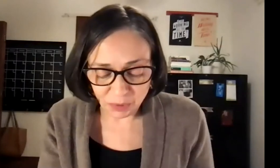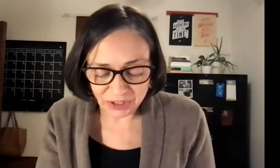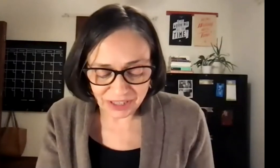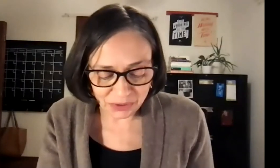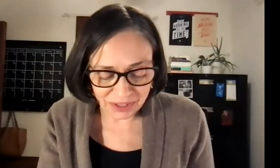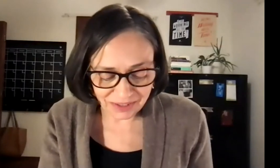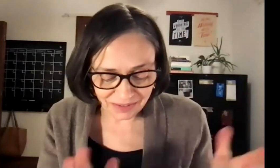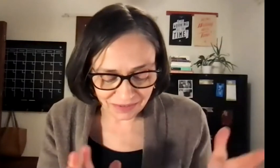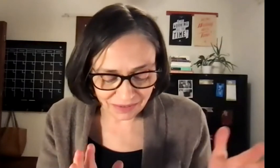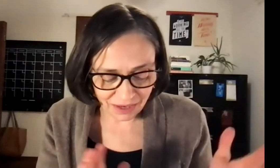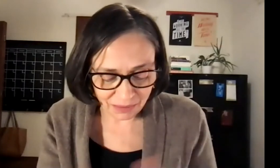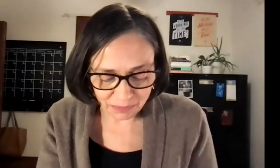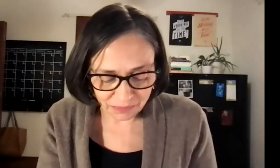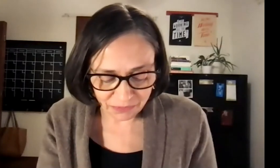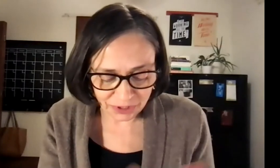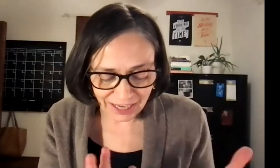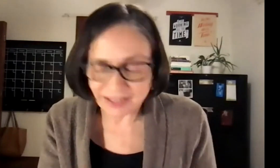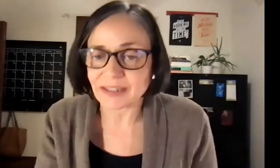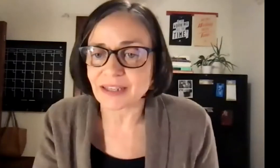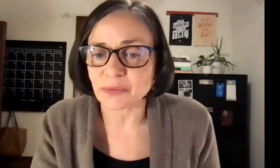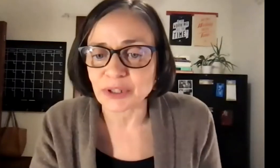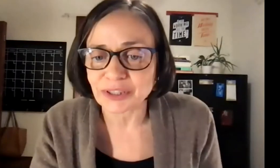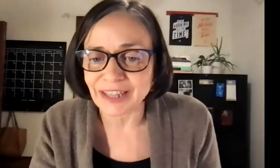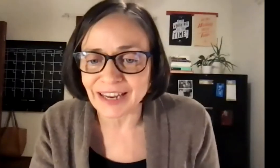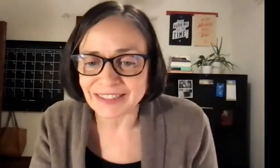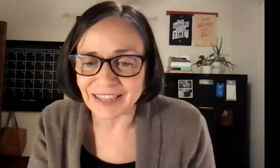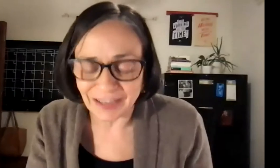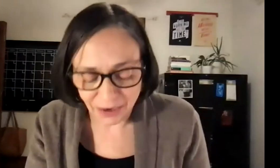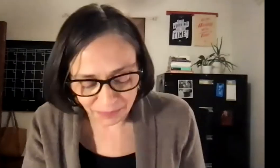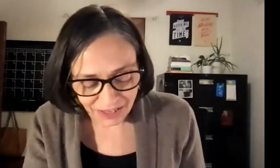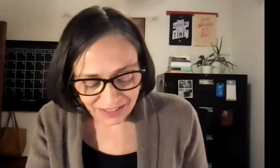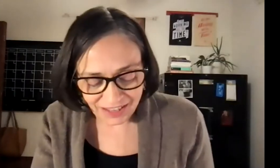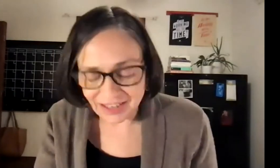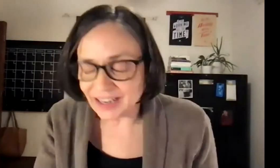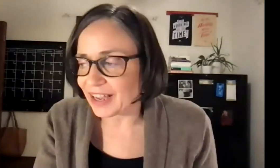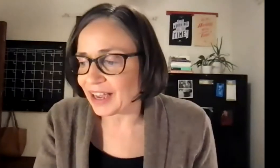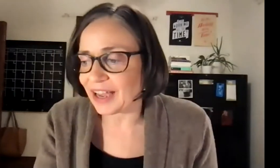that attitudes are changing as well". The painting next to Kara's, is of an artist that's